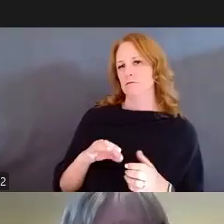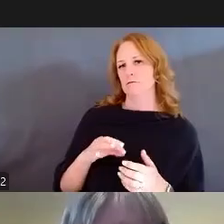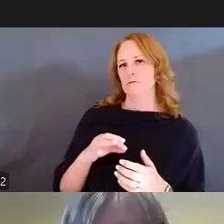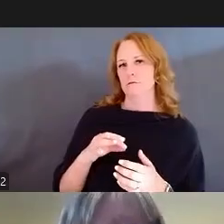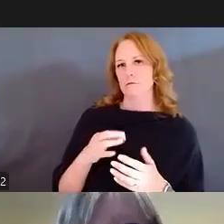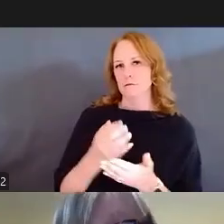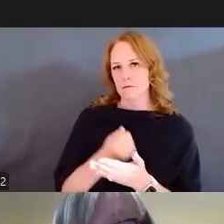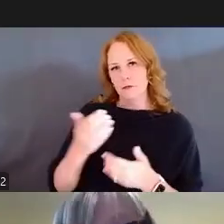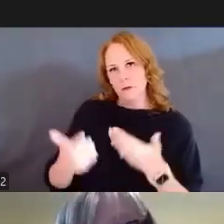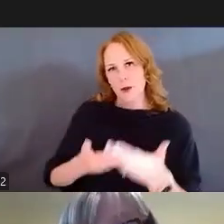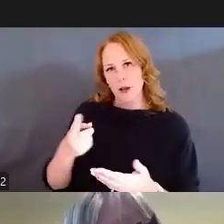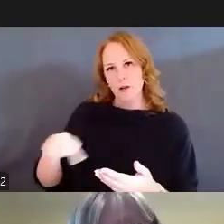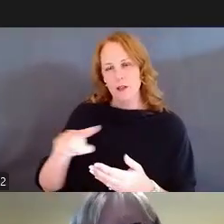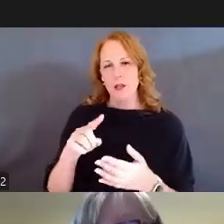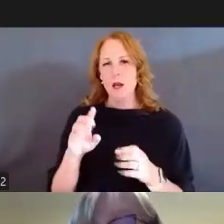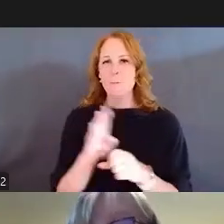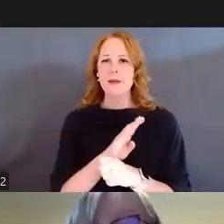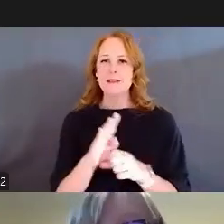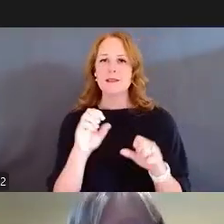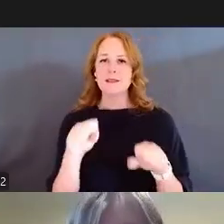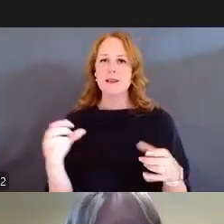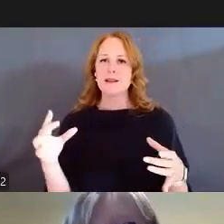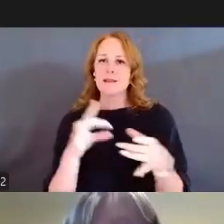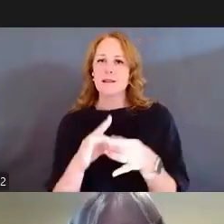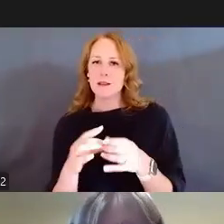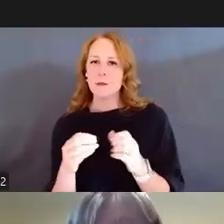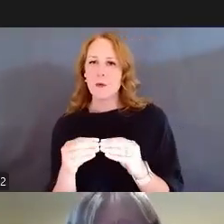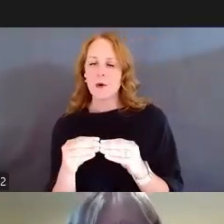businesses get to connect better into their local communities and into the community of